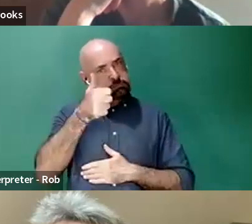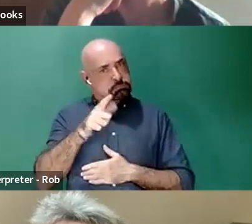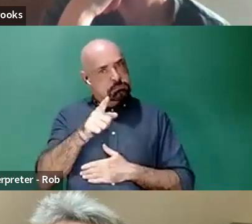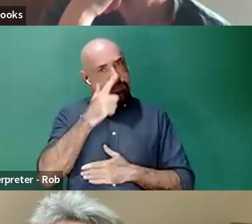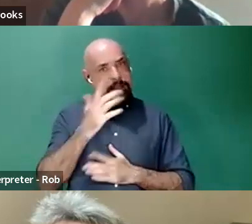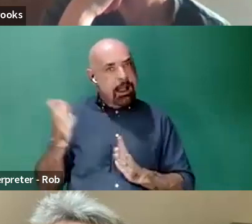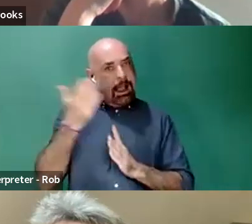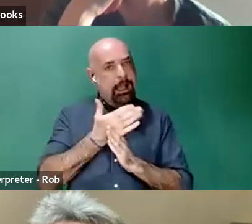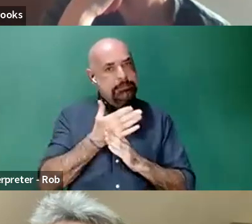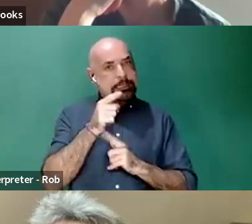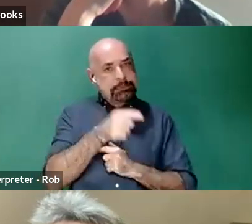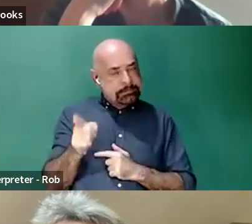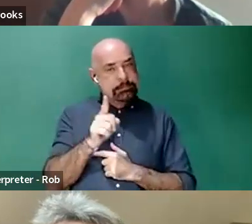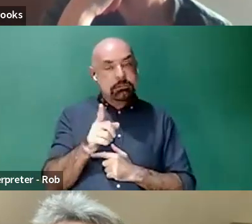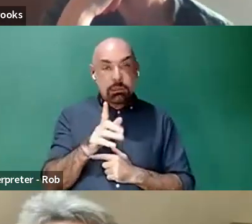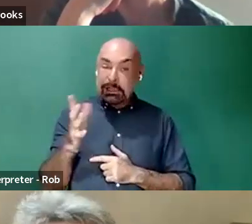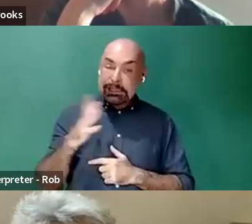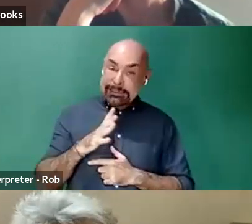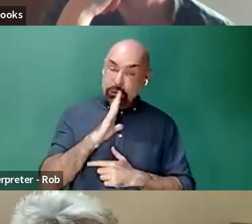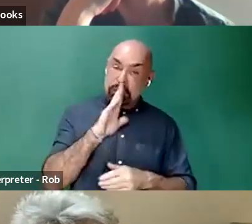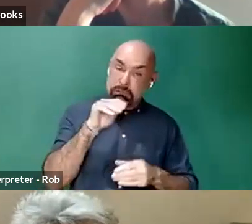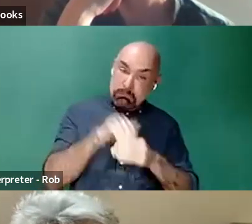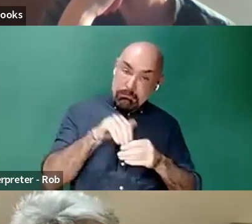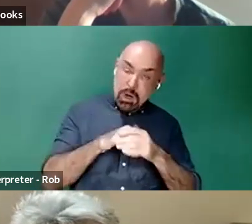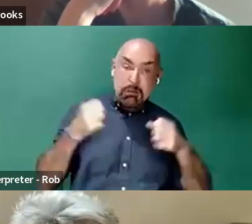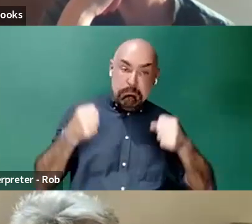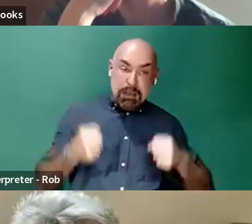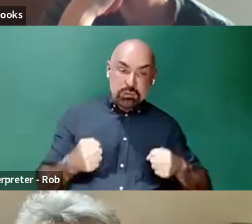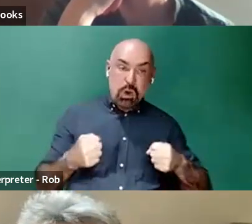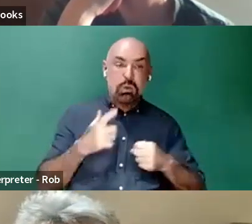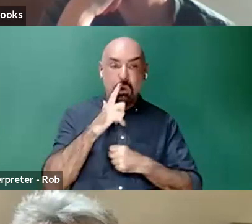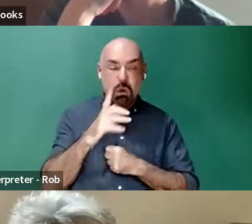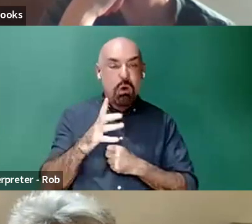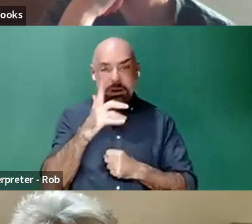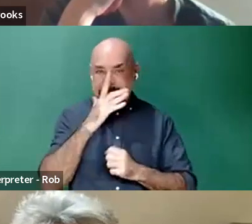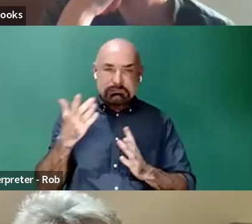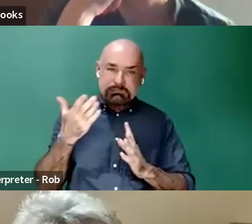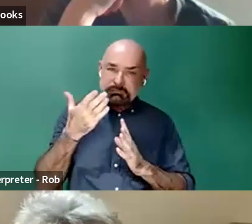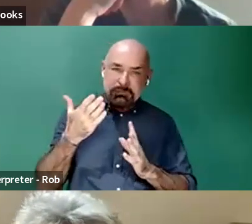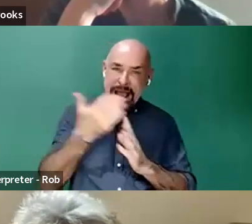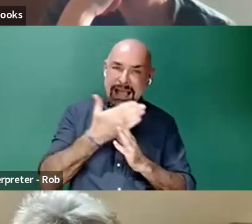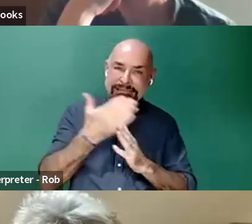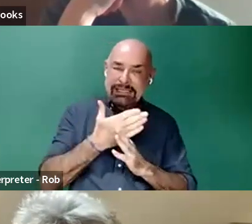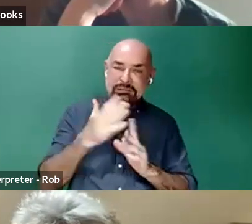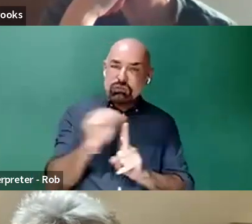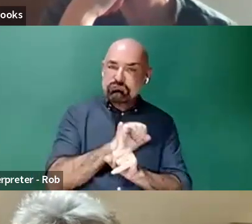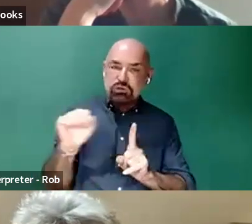Do they all need to be BATOD members to access or can anyone access the refreshers? So, Imran? Yeah.